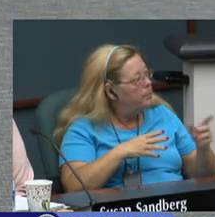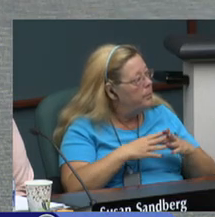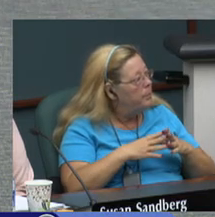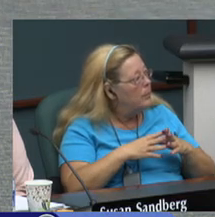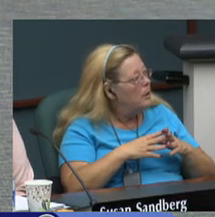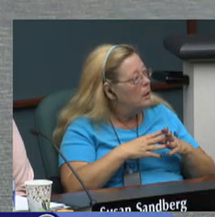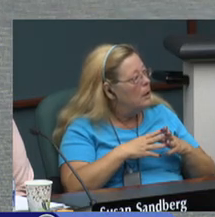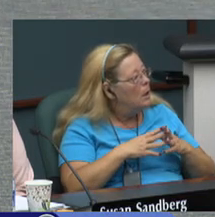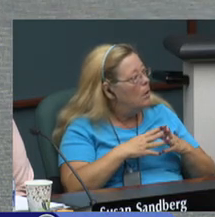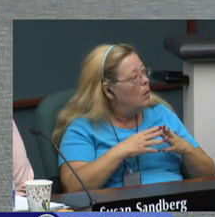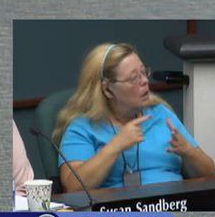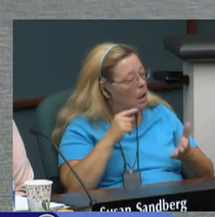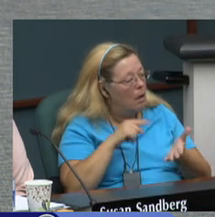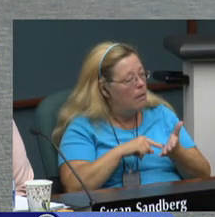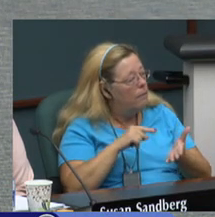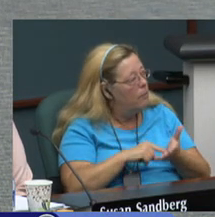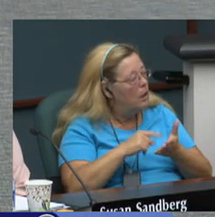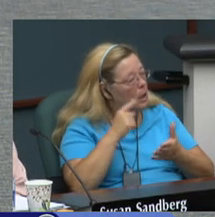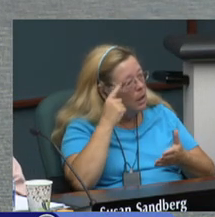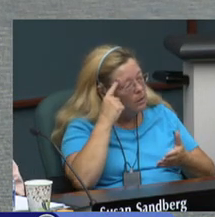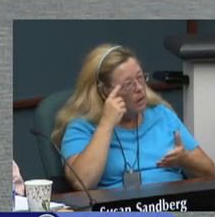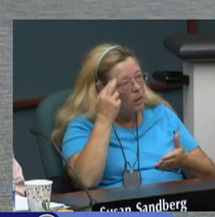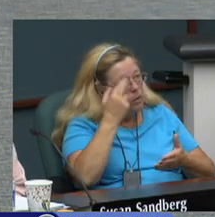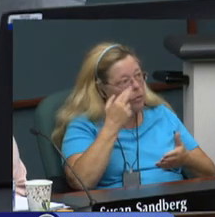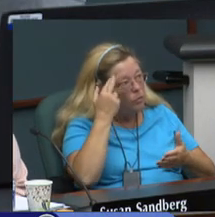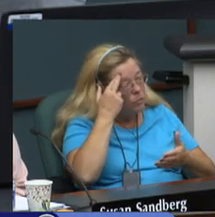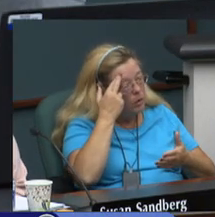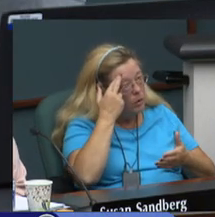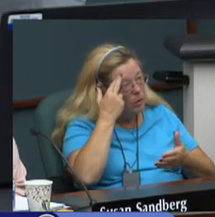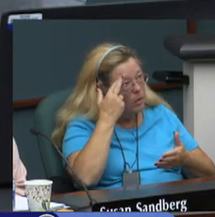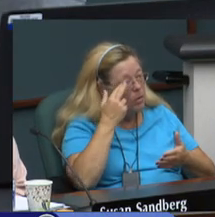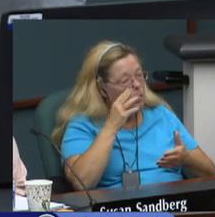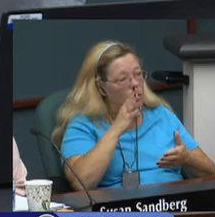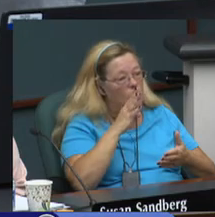affordability I think the reason why reason why we're targeting these because